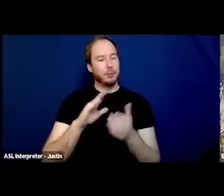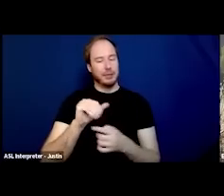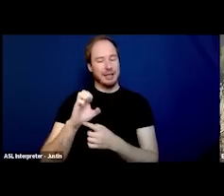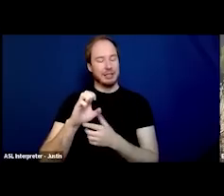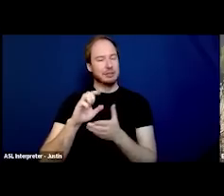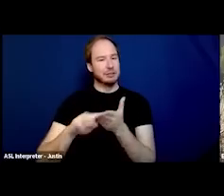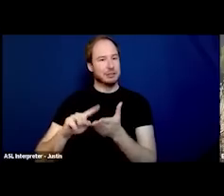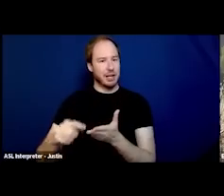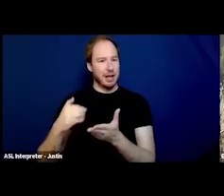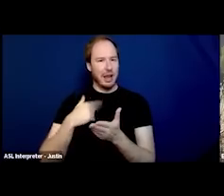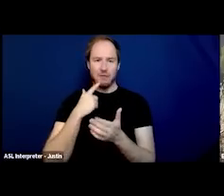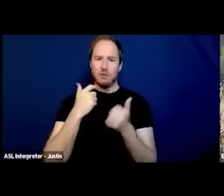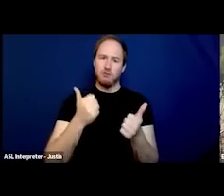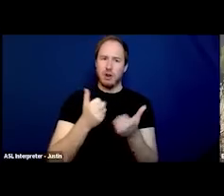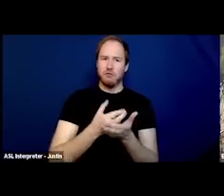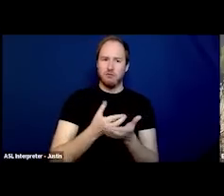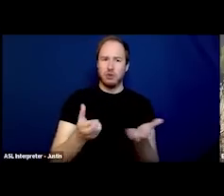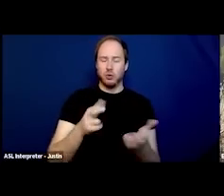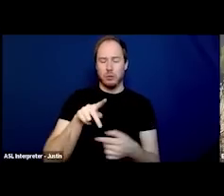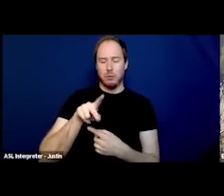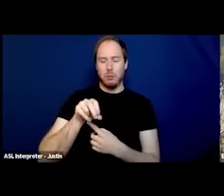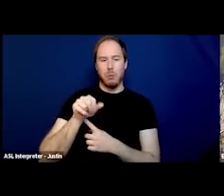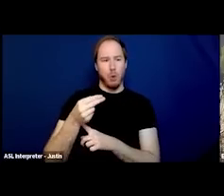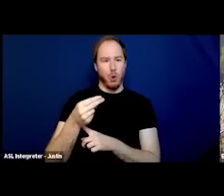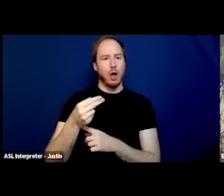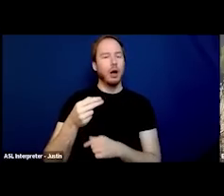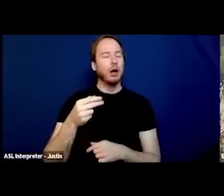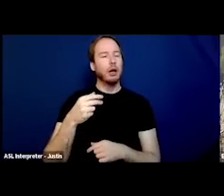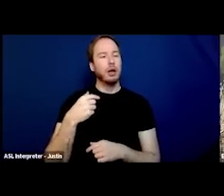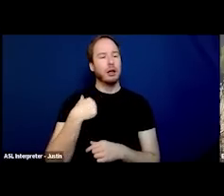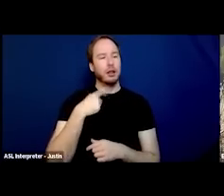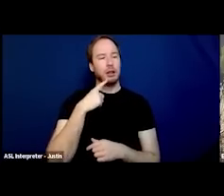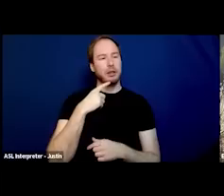and I hope you'll consider using it. And this is a topic that the next speaker, Ms. Kilgallen,